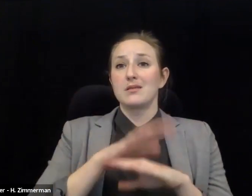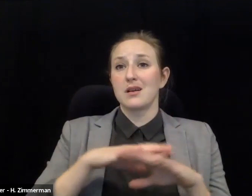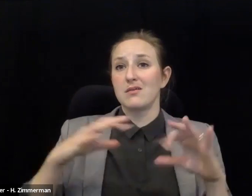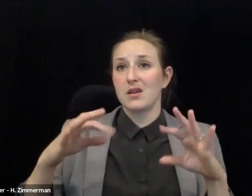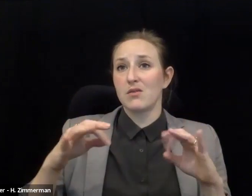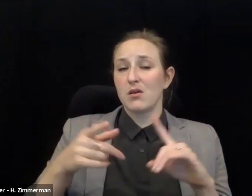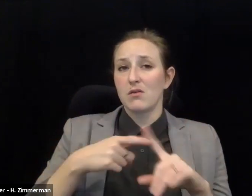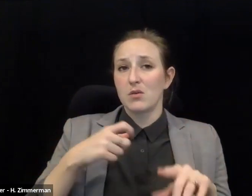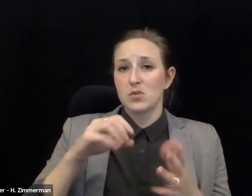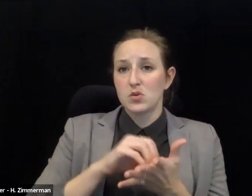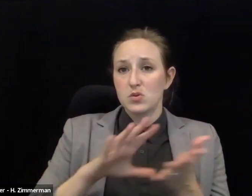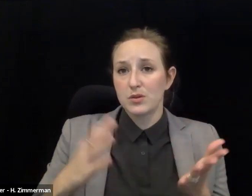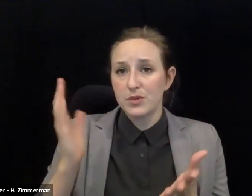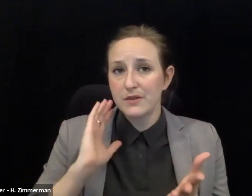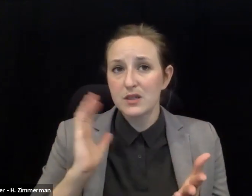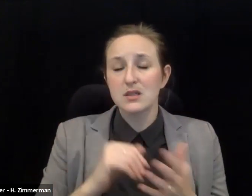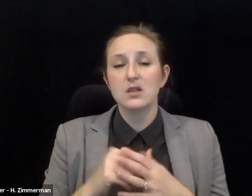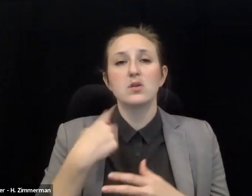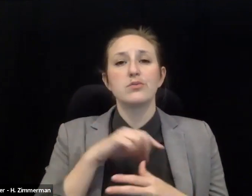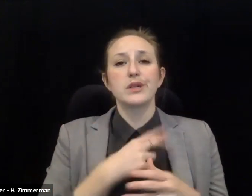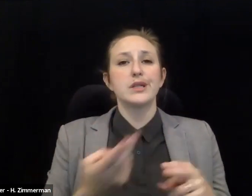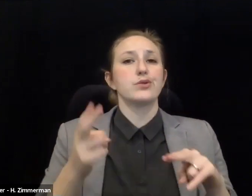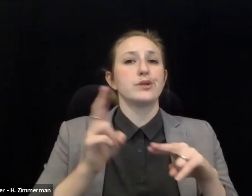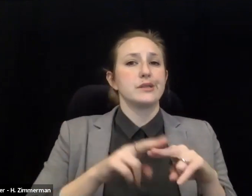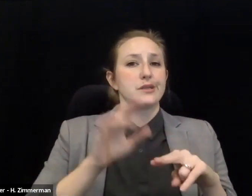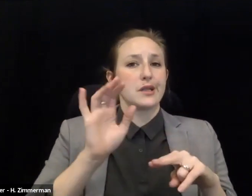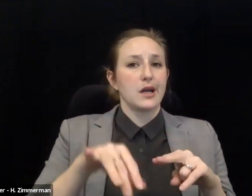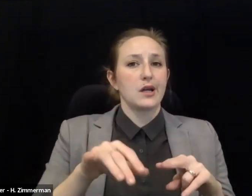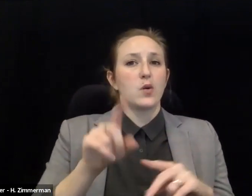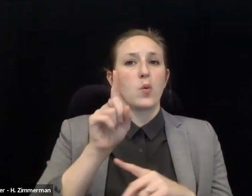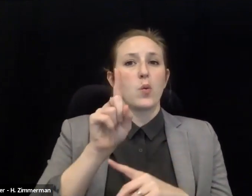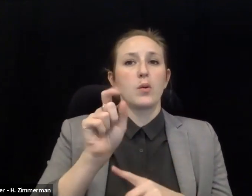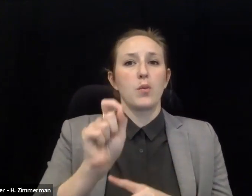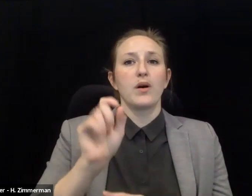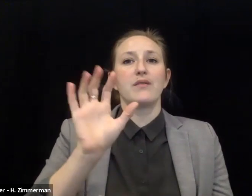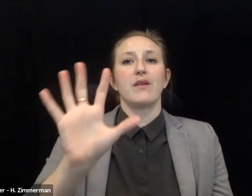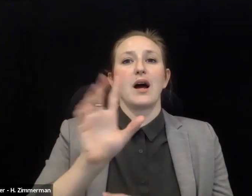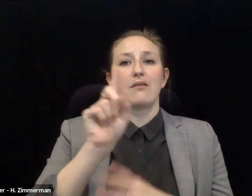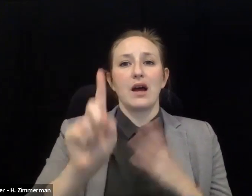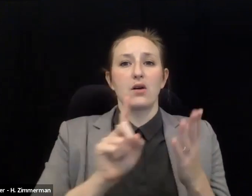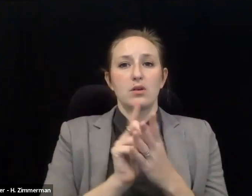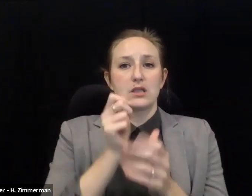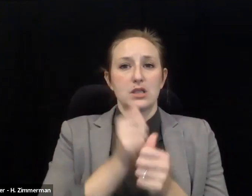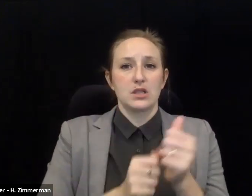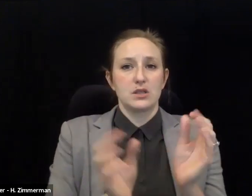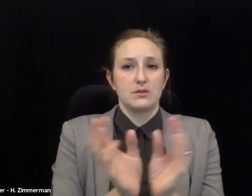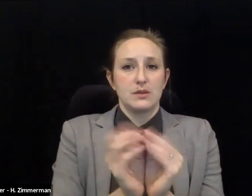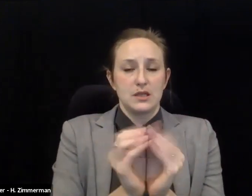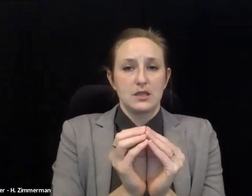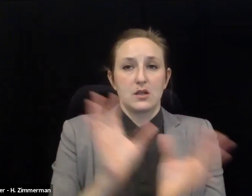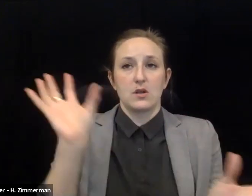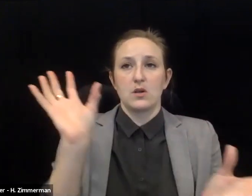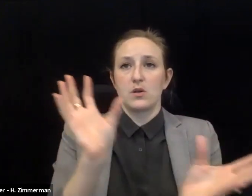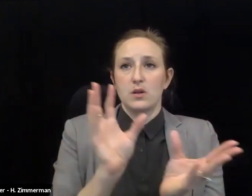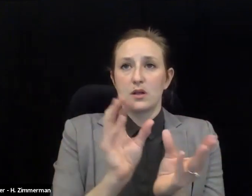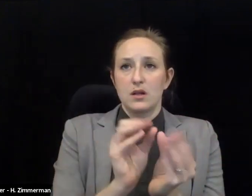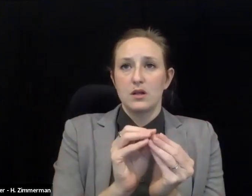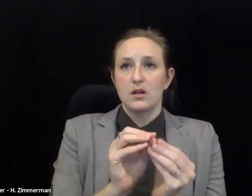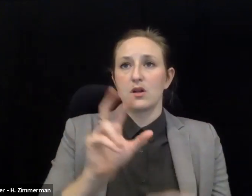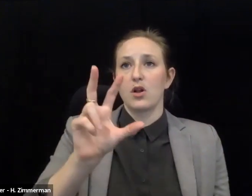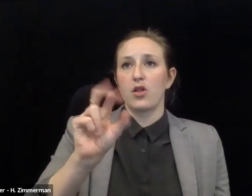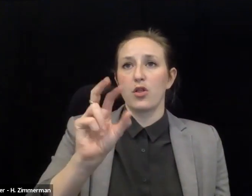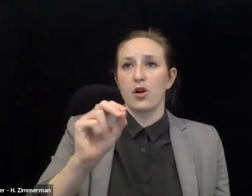Previously we increased that to 1.5 hours per meeting. So in total, that is 30 contact hours